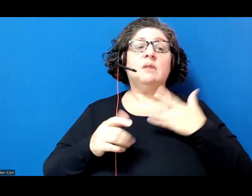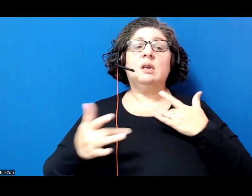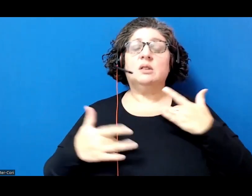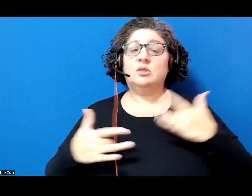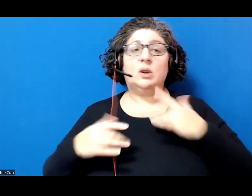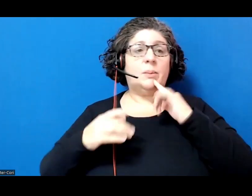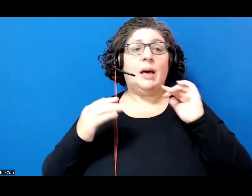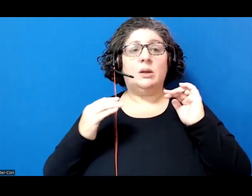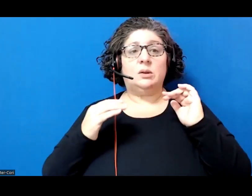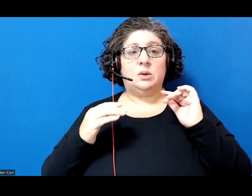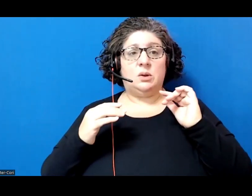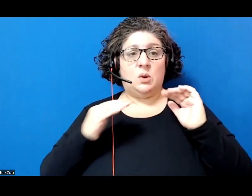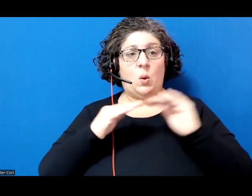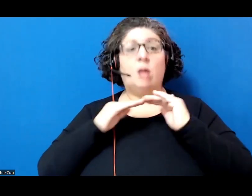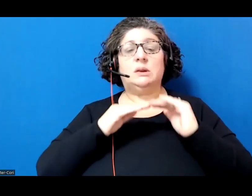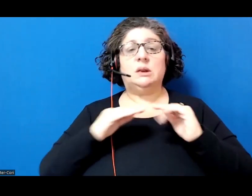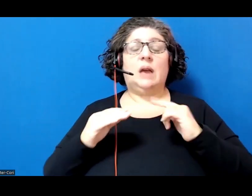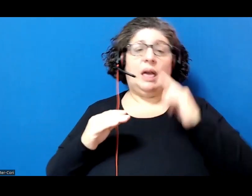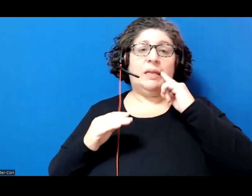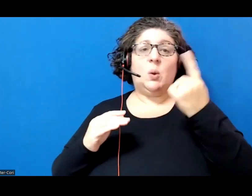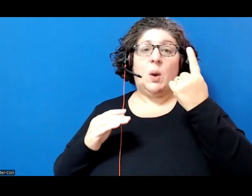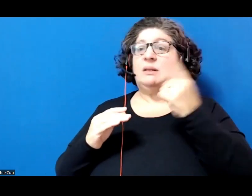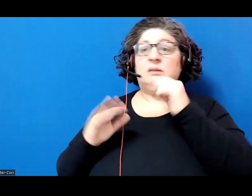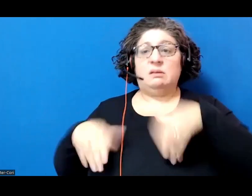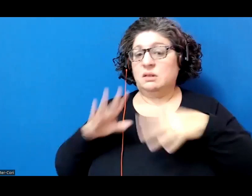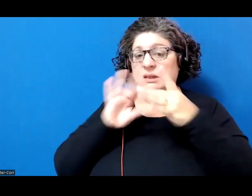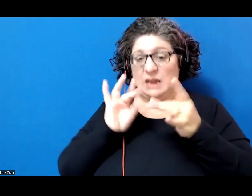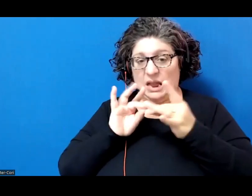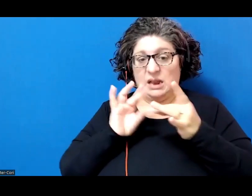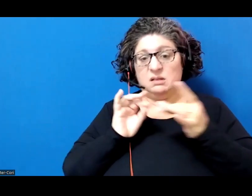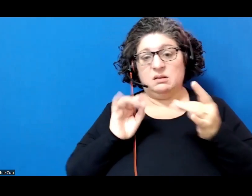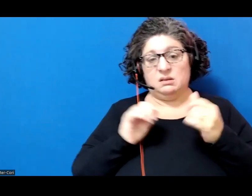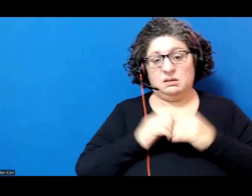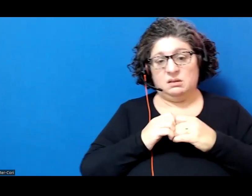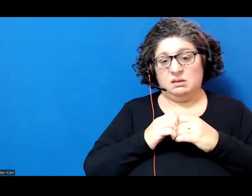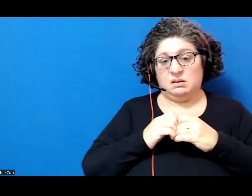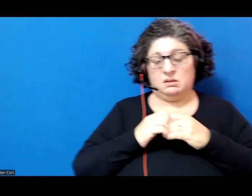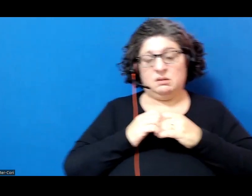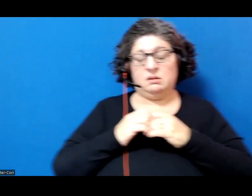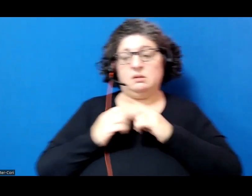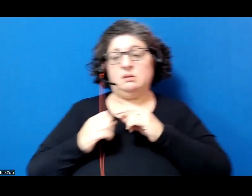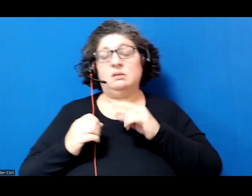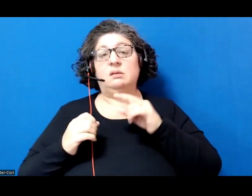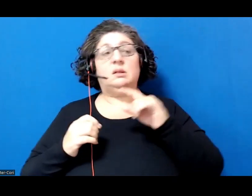I think the other thing that is unstated here and I think that judge Eileen canon's exhibit